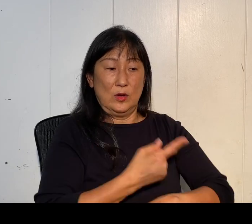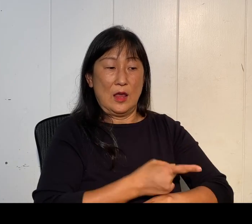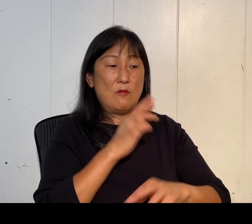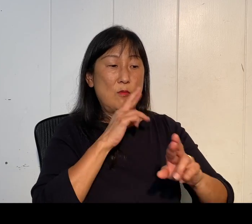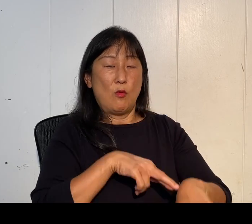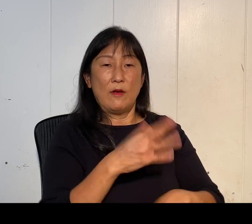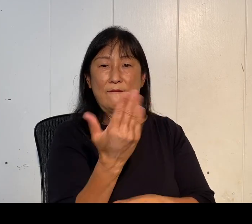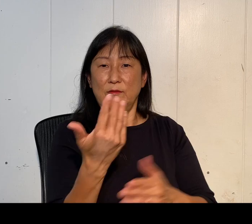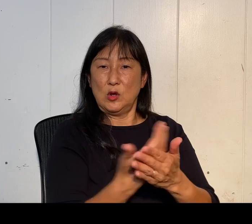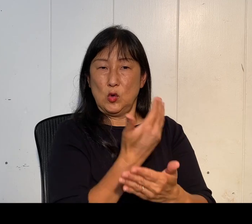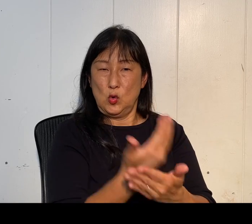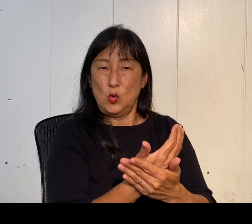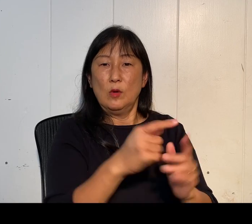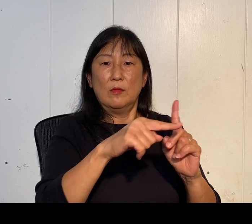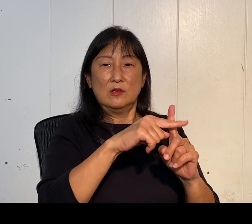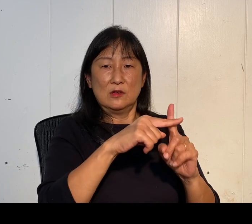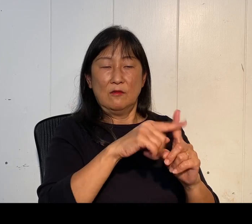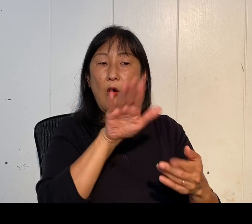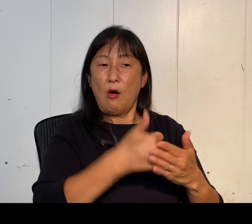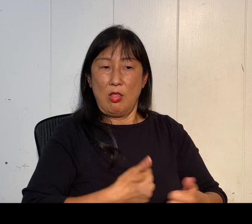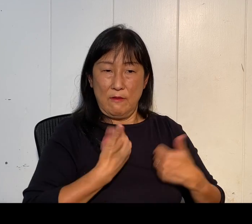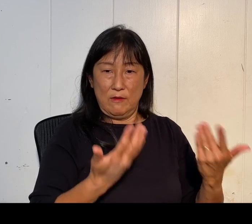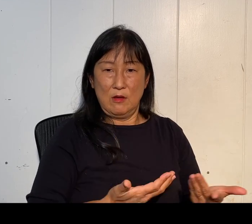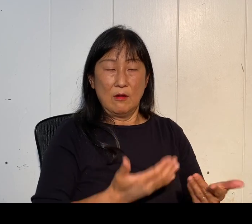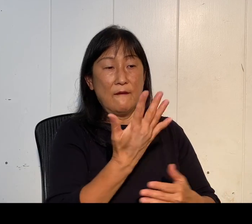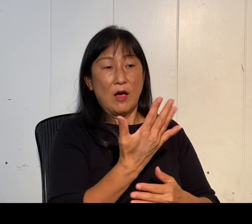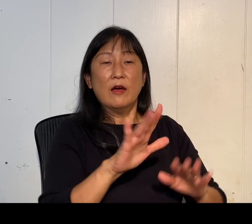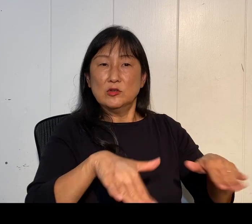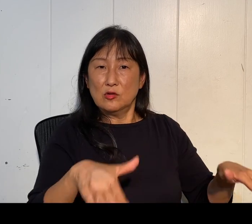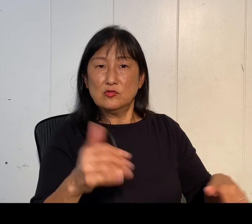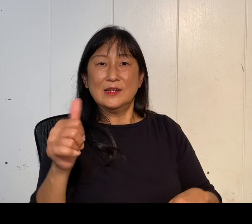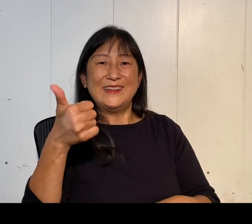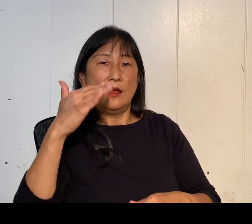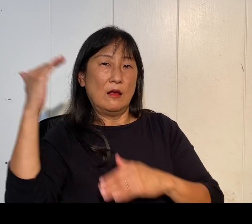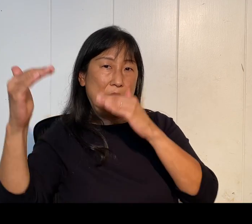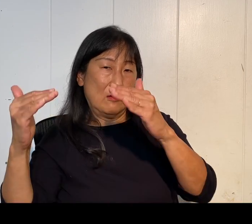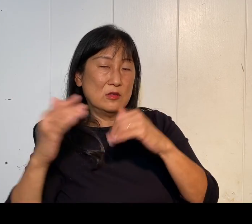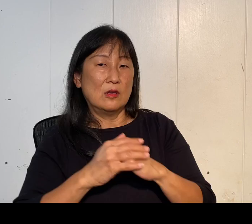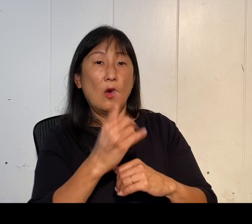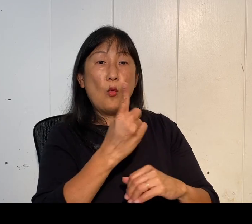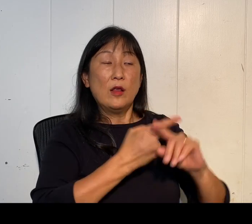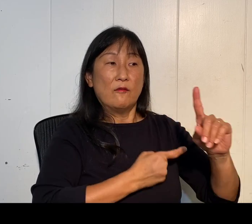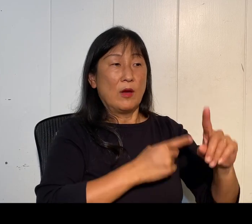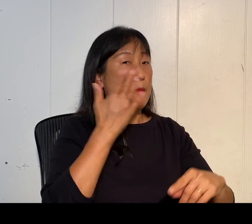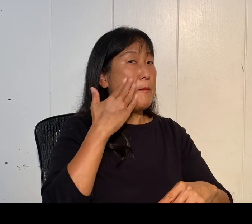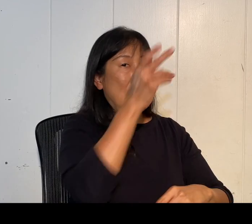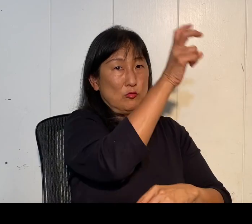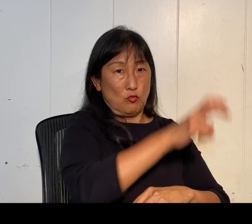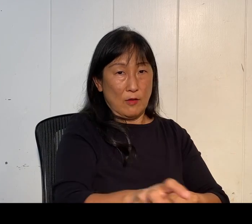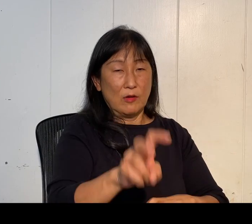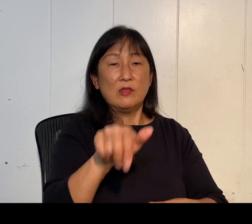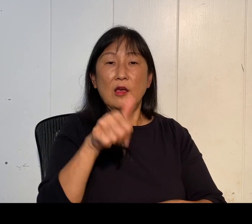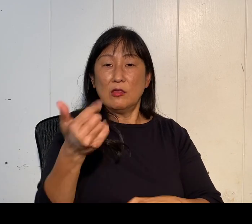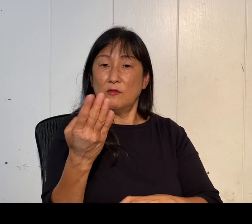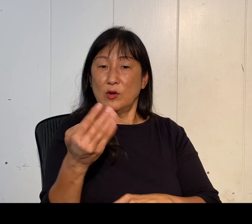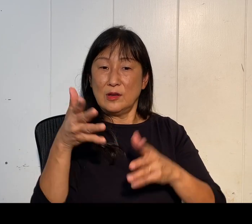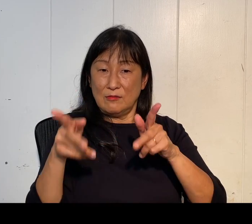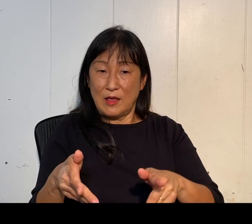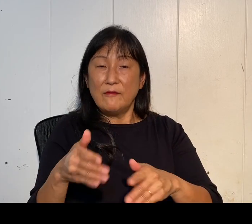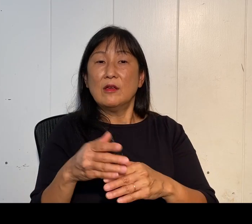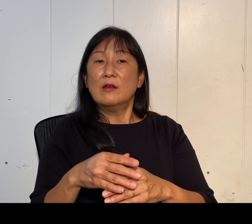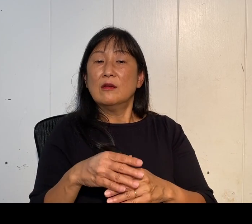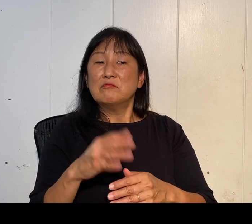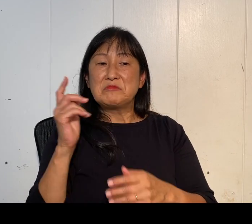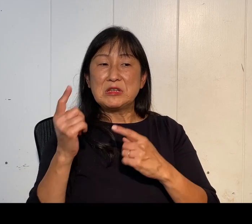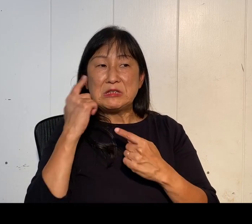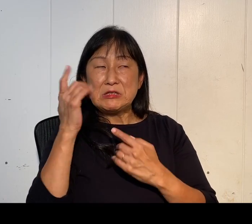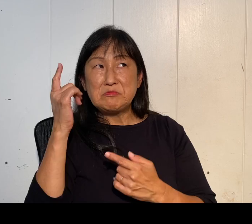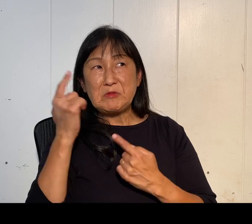Today, we are reporting 15 new cases of COVID-19, all residents. Five are children and 10 are adults. One of the cases is related to mainland travel and the remaining 14 cases are considered